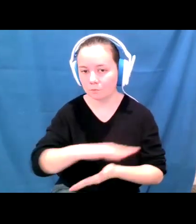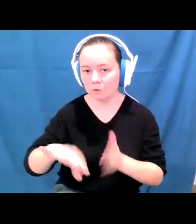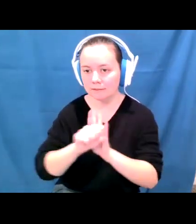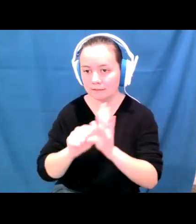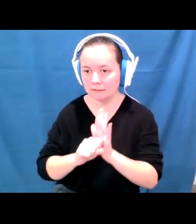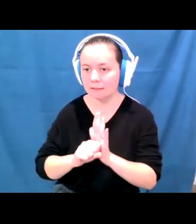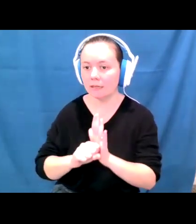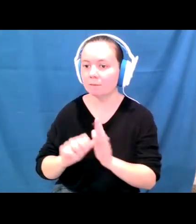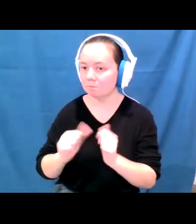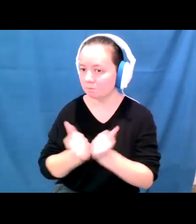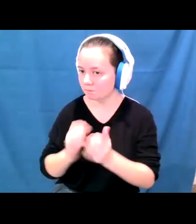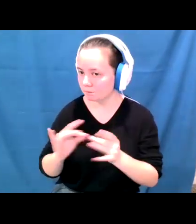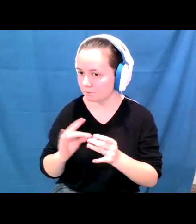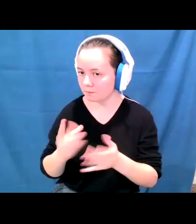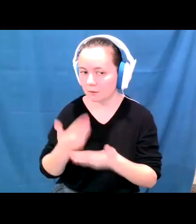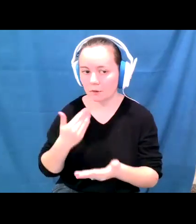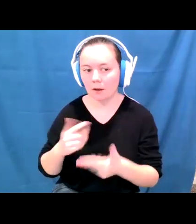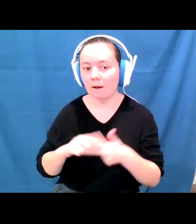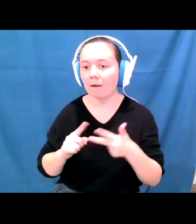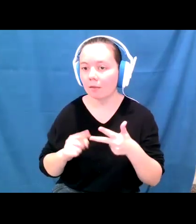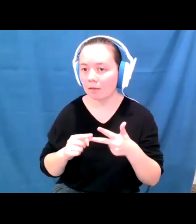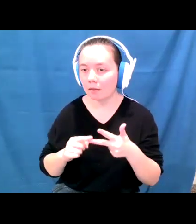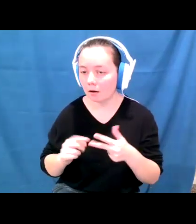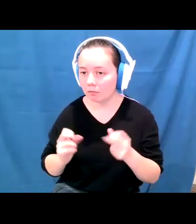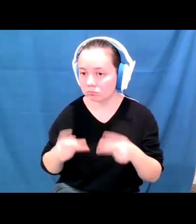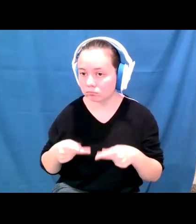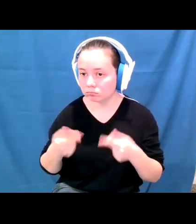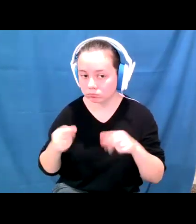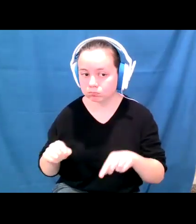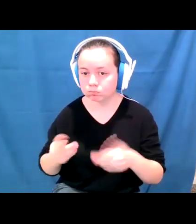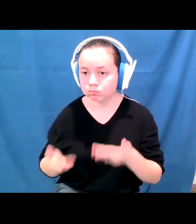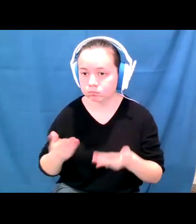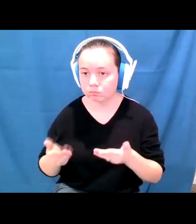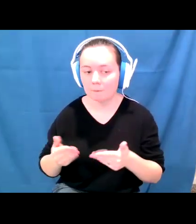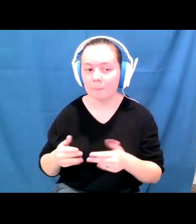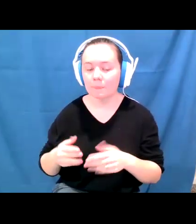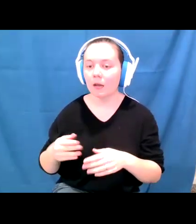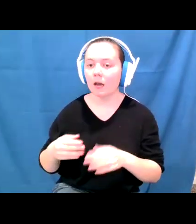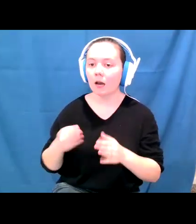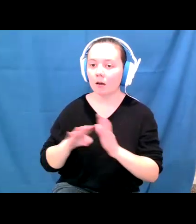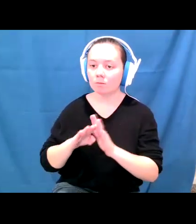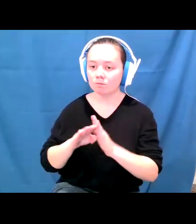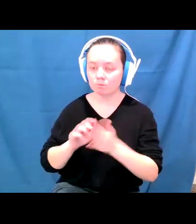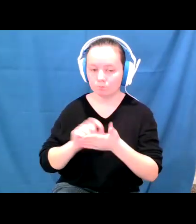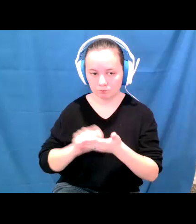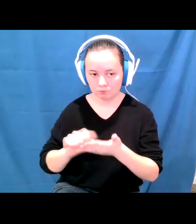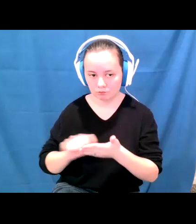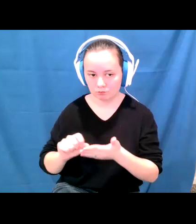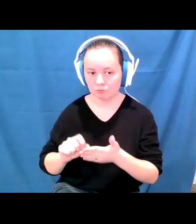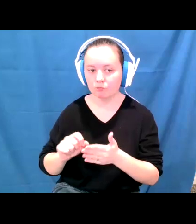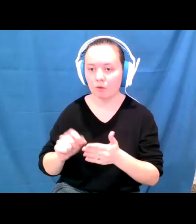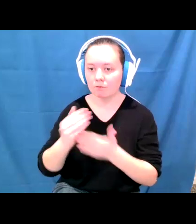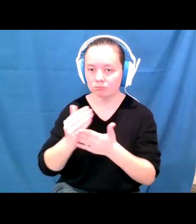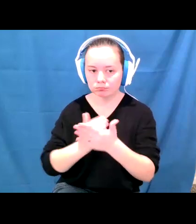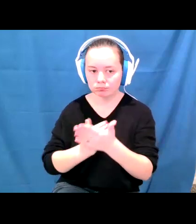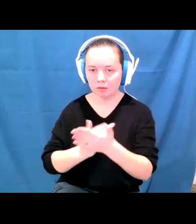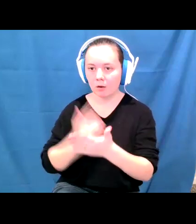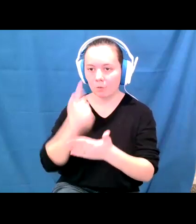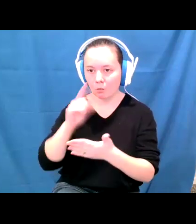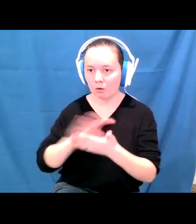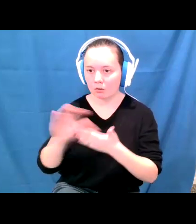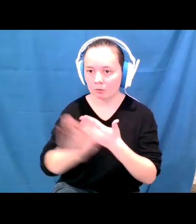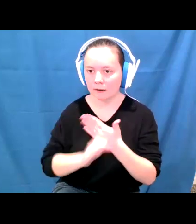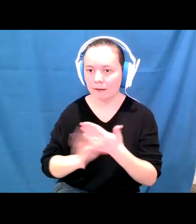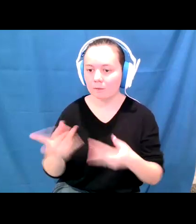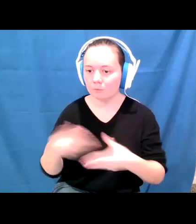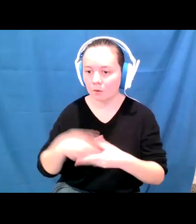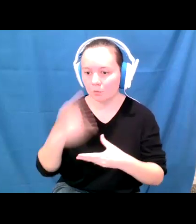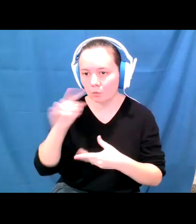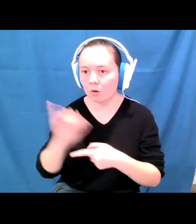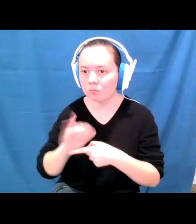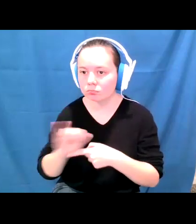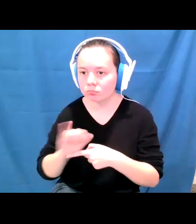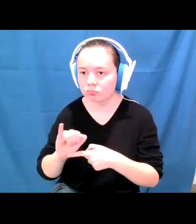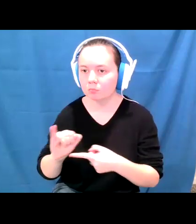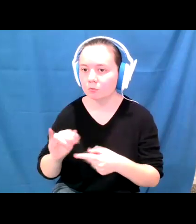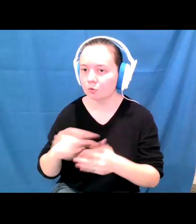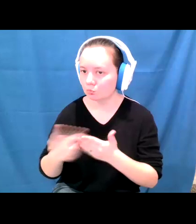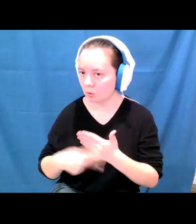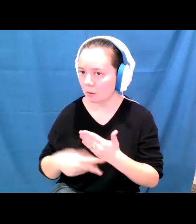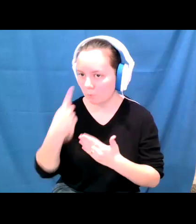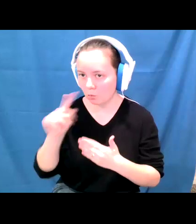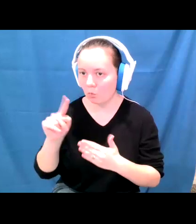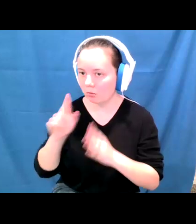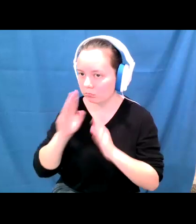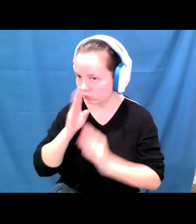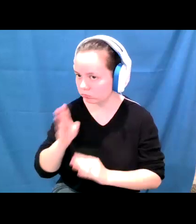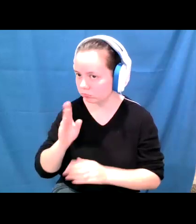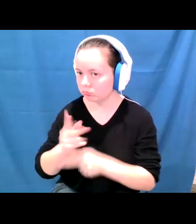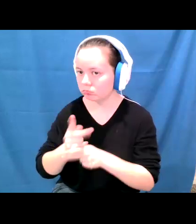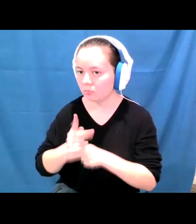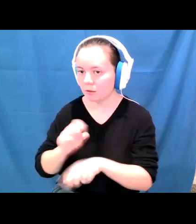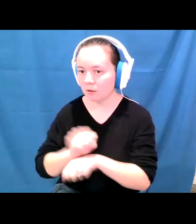And yet another really concrete outcome could be drafting an outline for or components of a curriculum that would be involved in this new apprenticeship program for the direct care workforce interested who are in high schools.